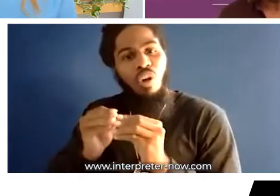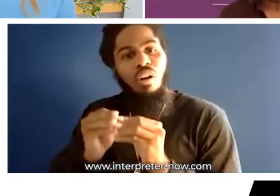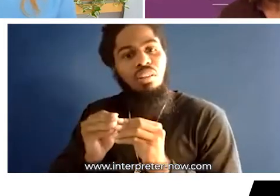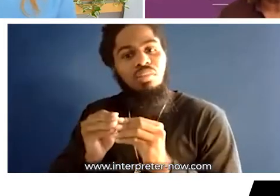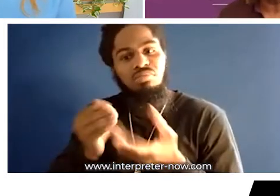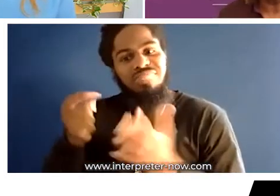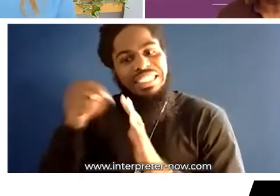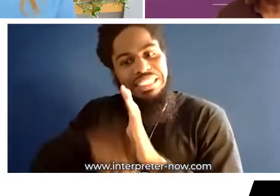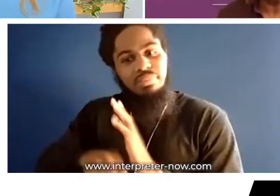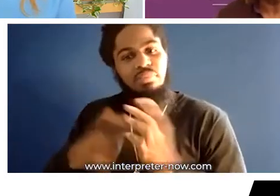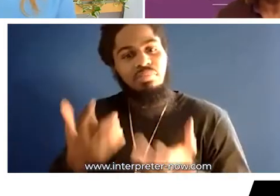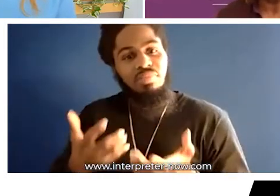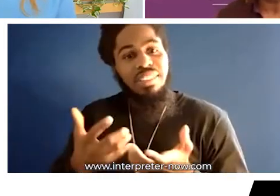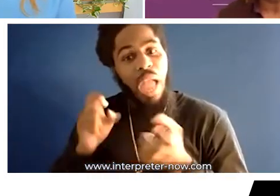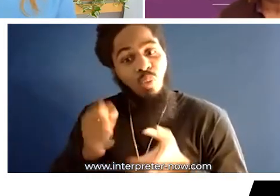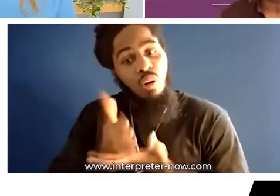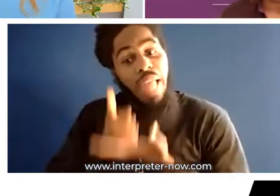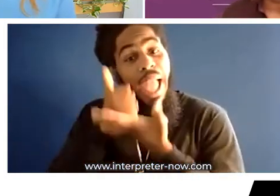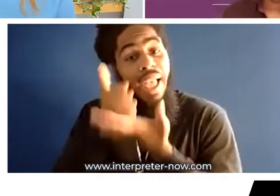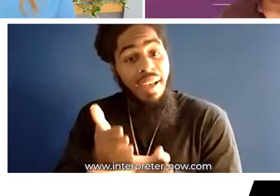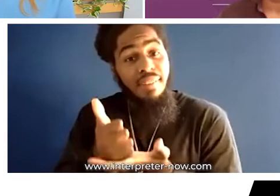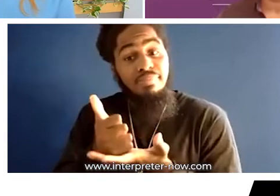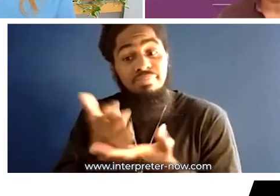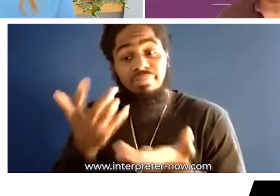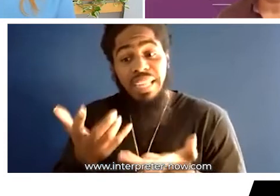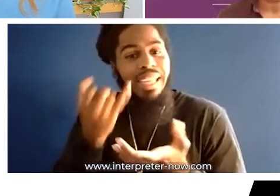I think that alone really helps in a situation where you're in this distributed workforce,